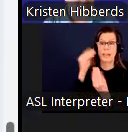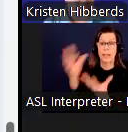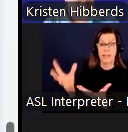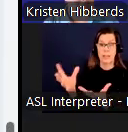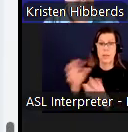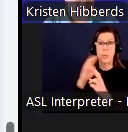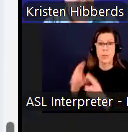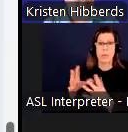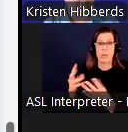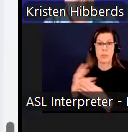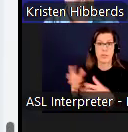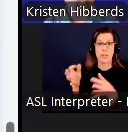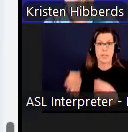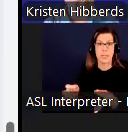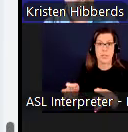of the next business day.